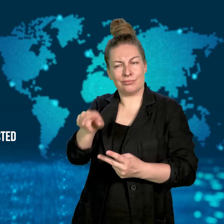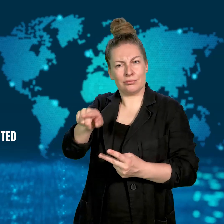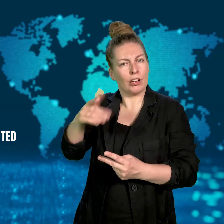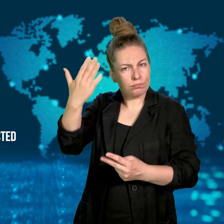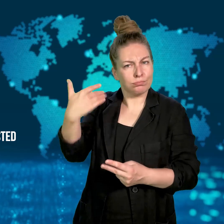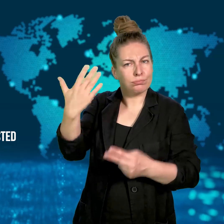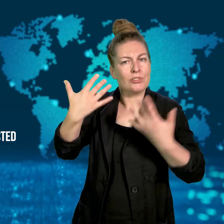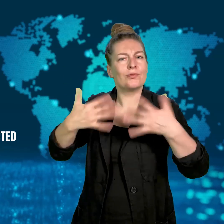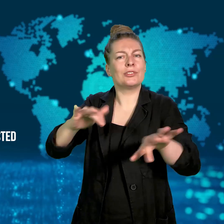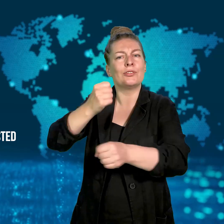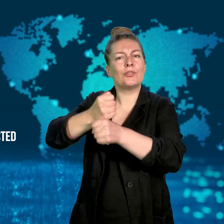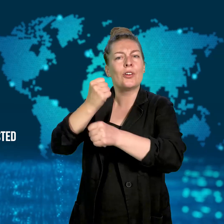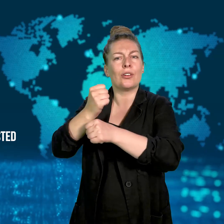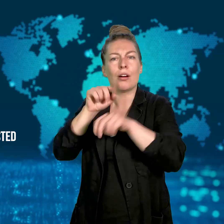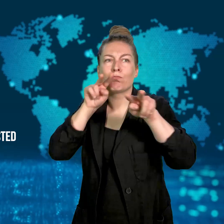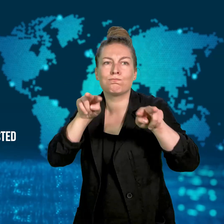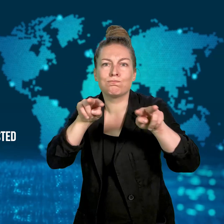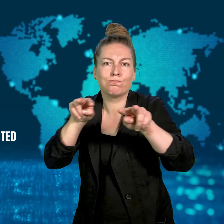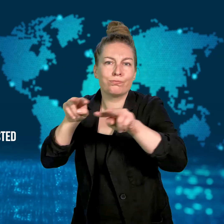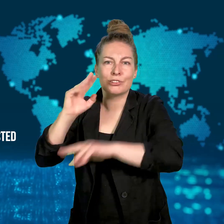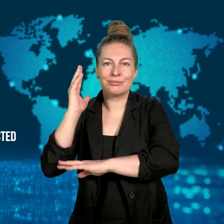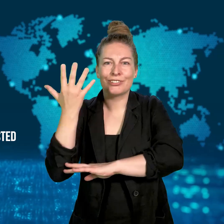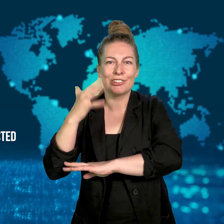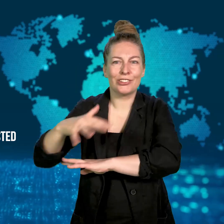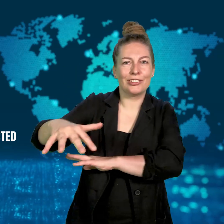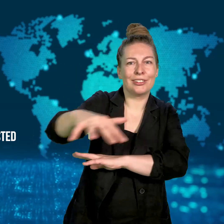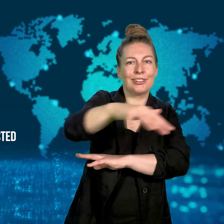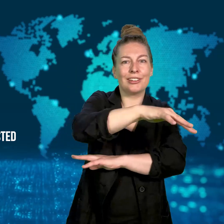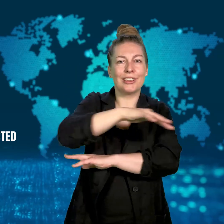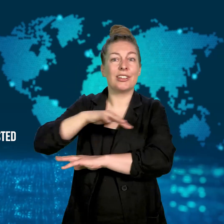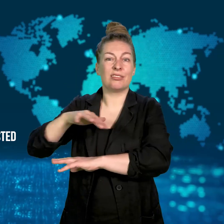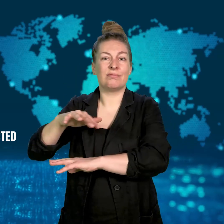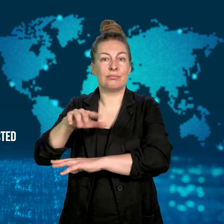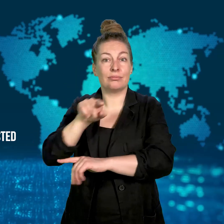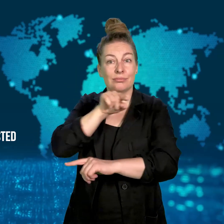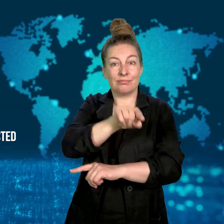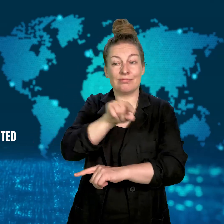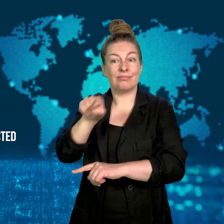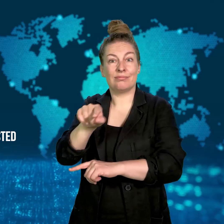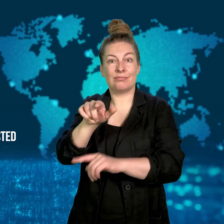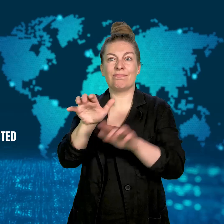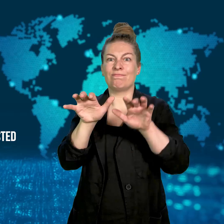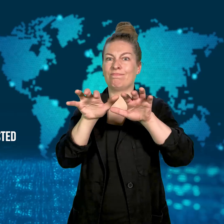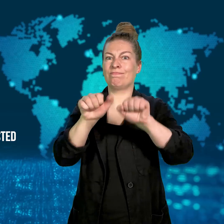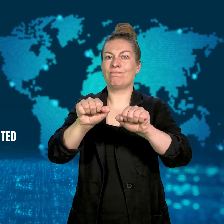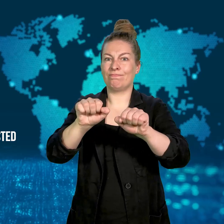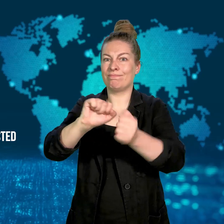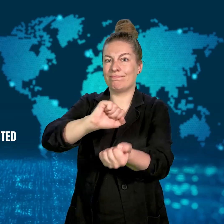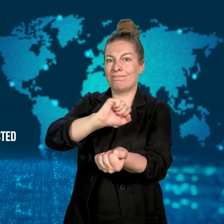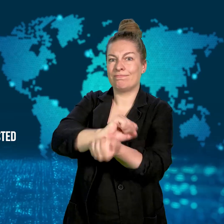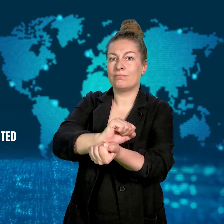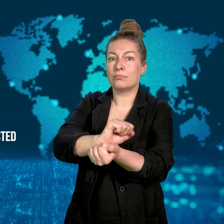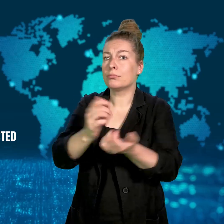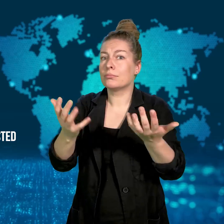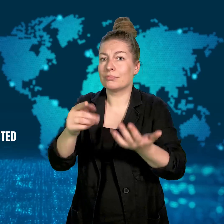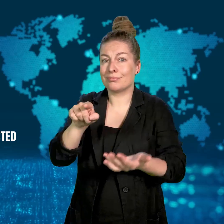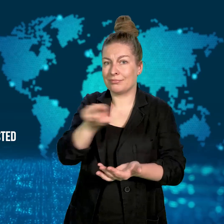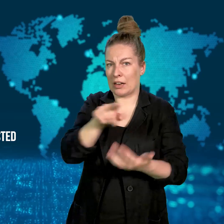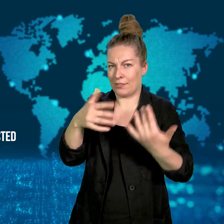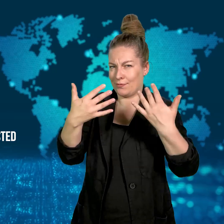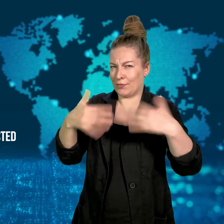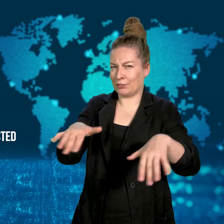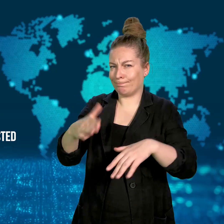been arrested for causing a huge wildfire.